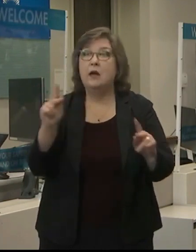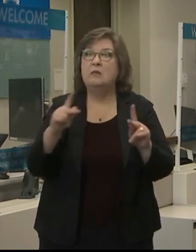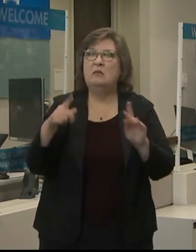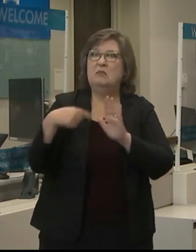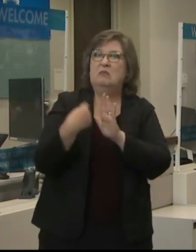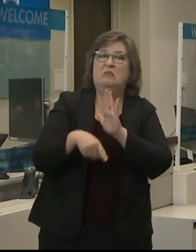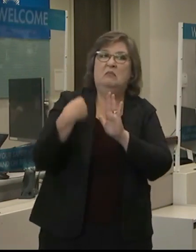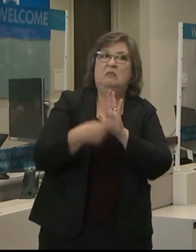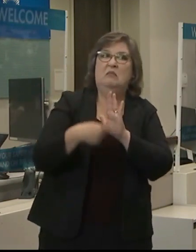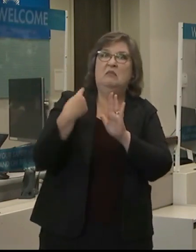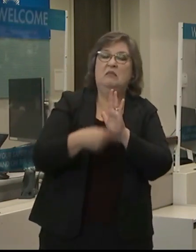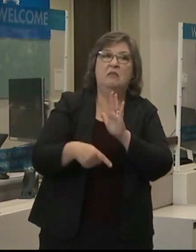continues